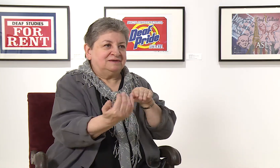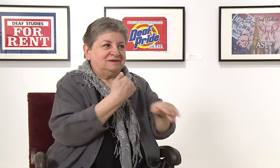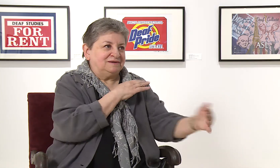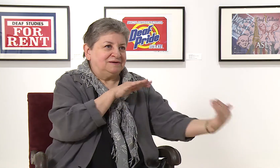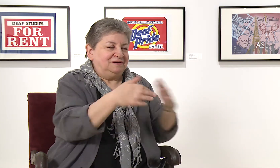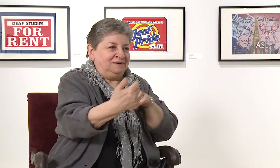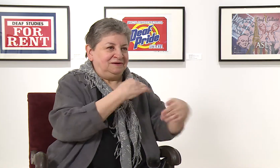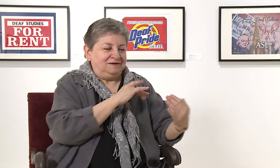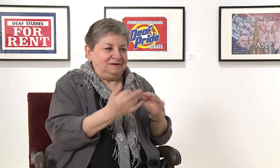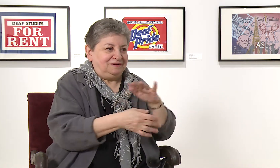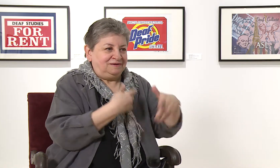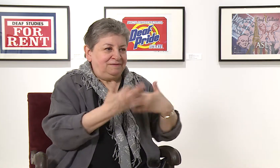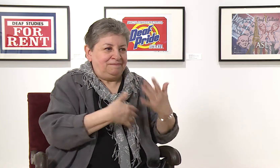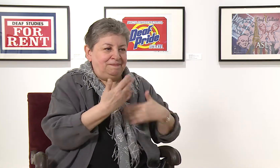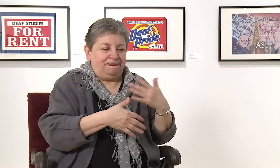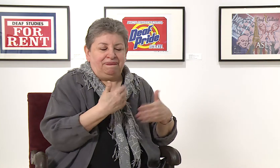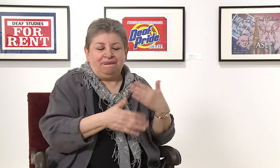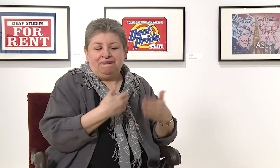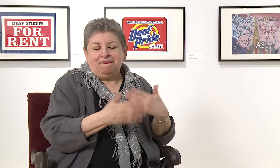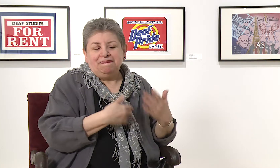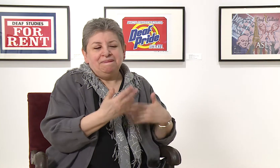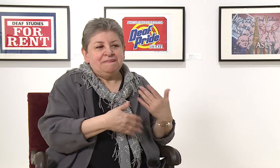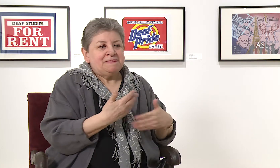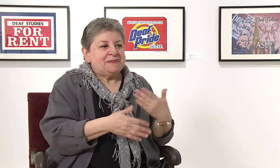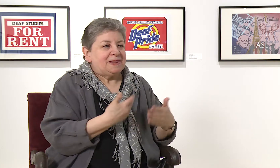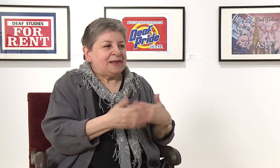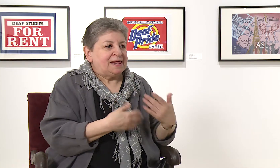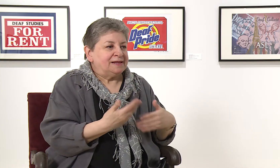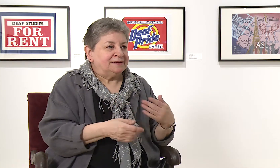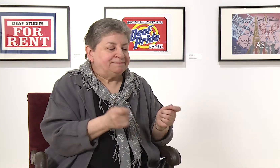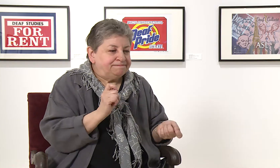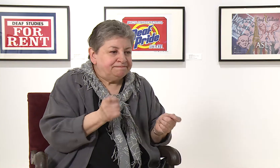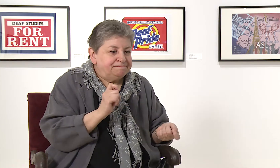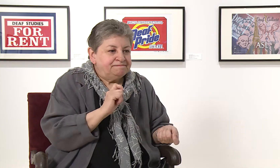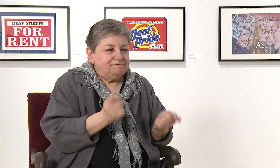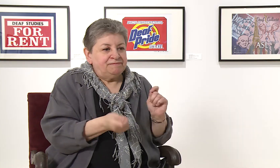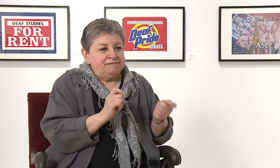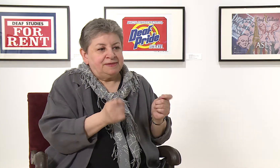to be able to send information back and forth.